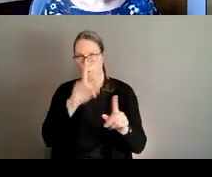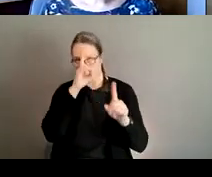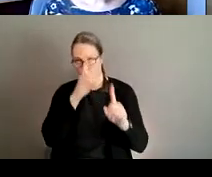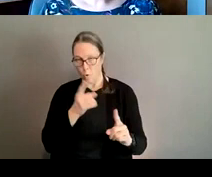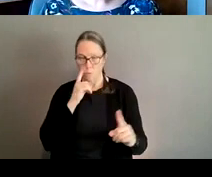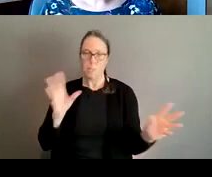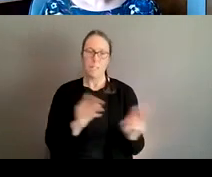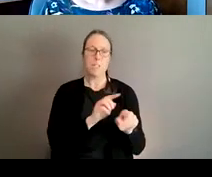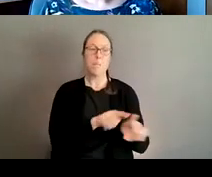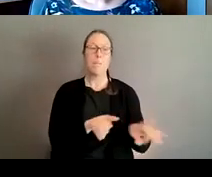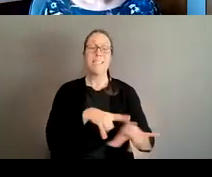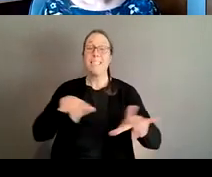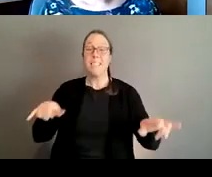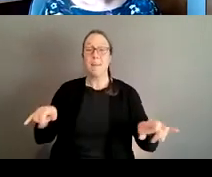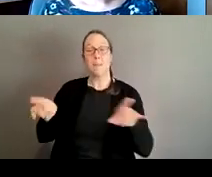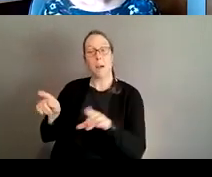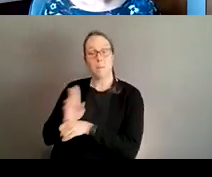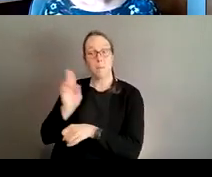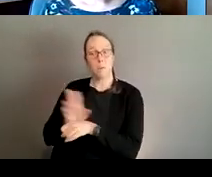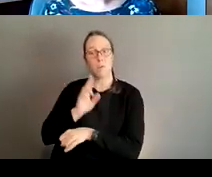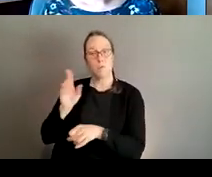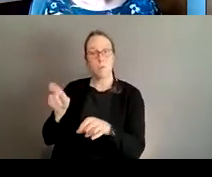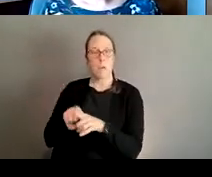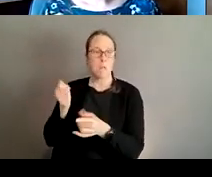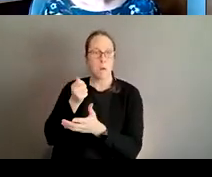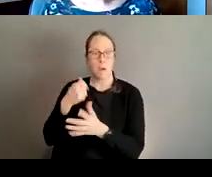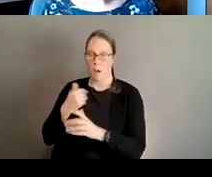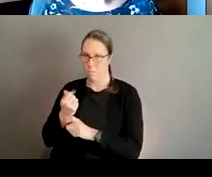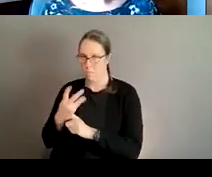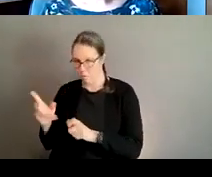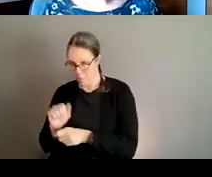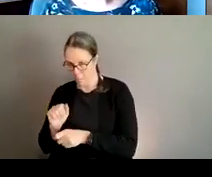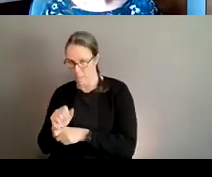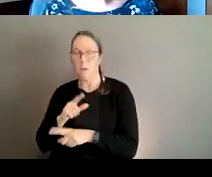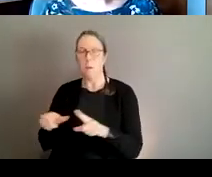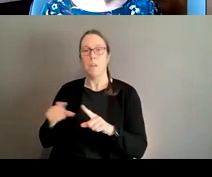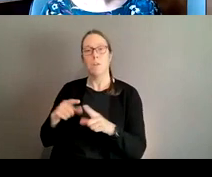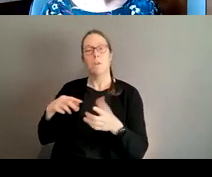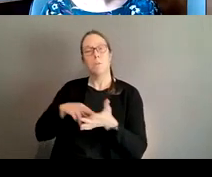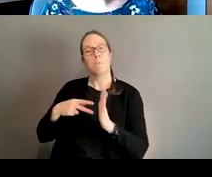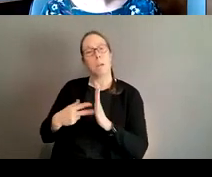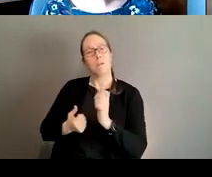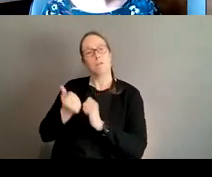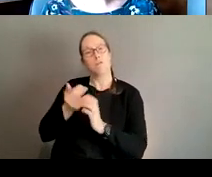used -- kind of multi-tasking -- to ensure conference attendees find content that's meaningful